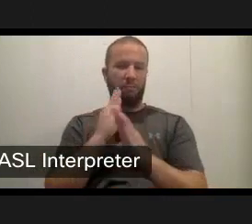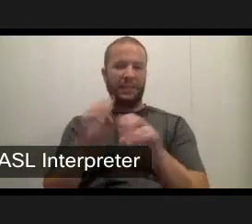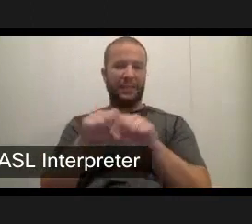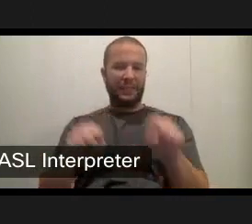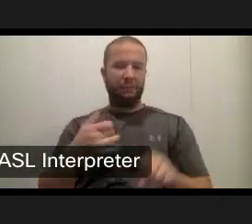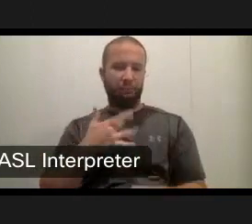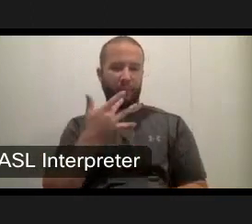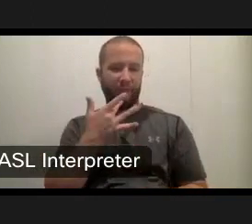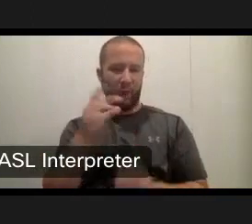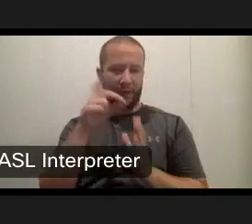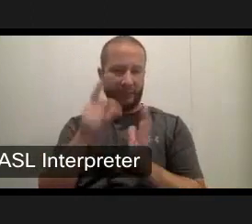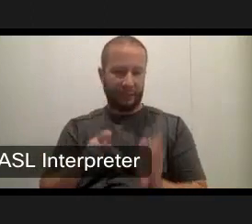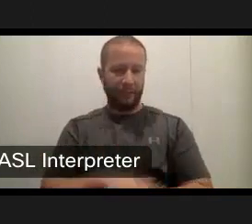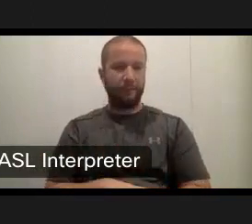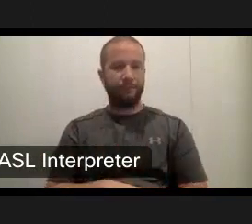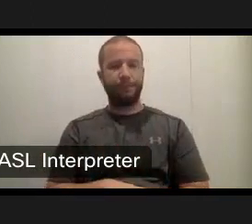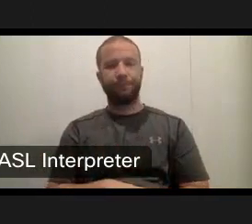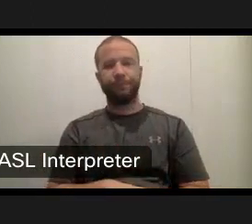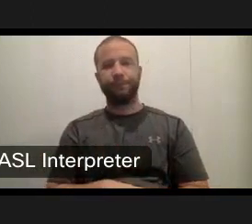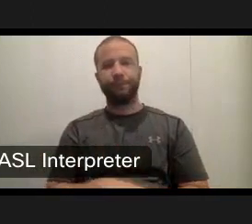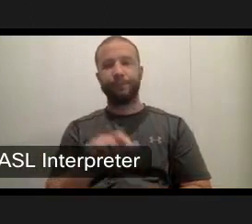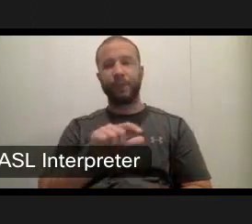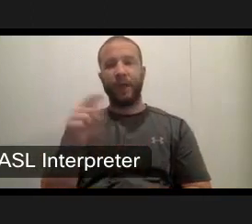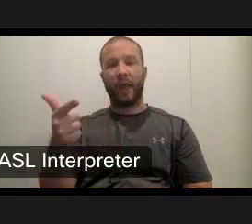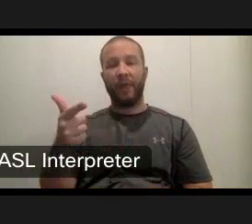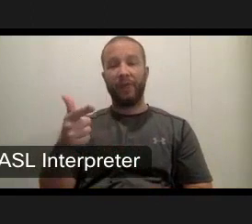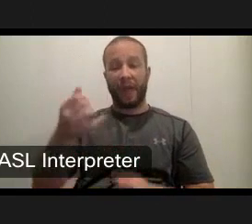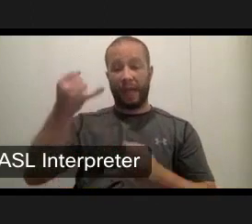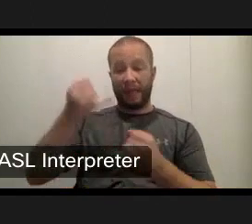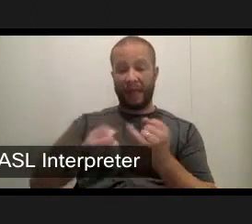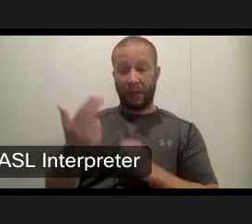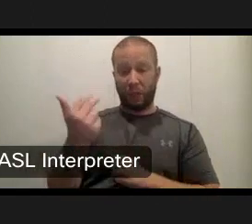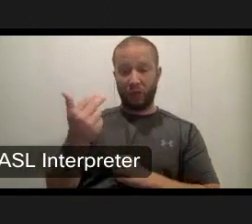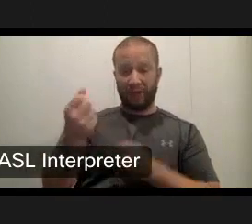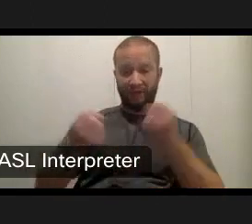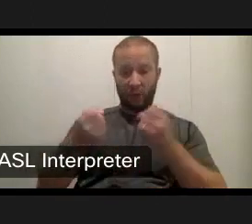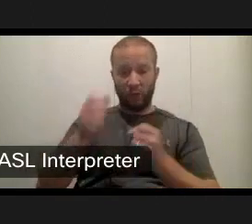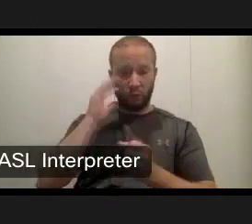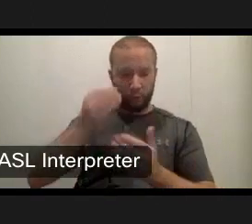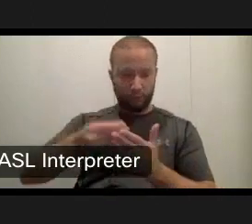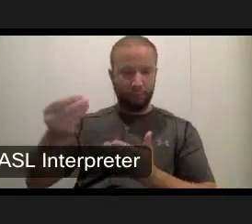um and then that informs the build of the remaining 13 vehicles those vehicles are